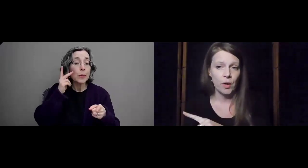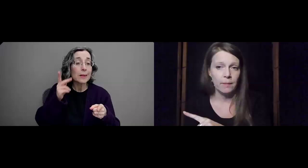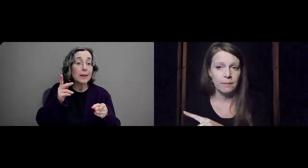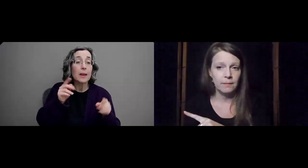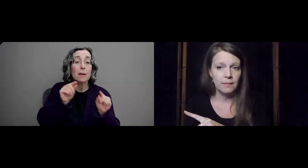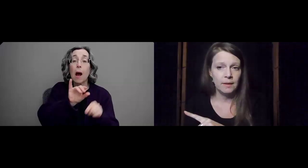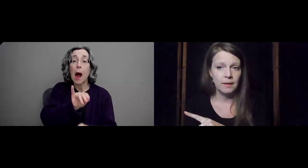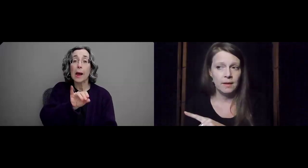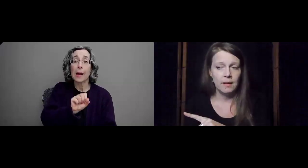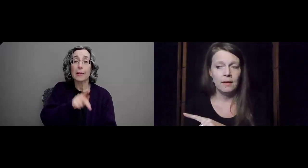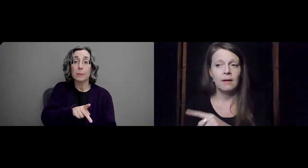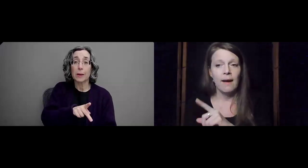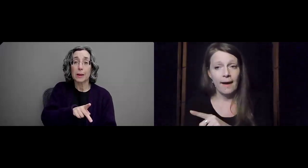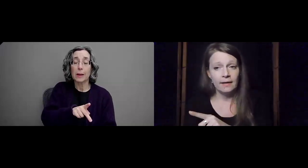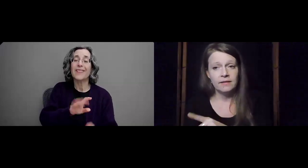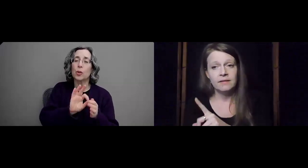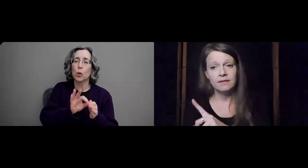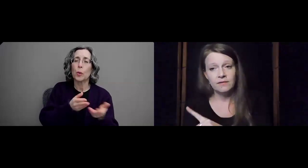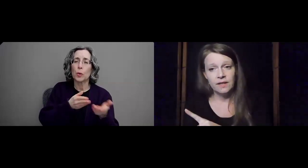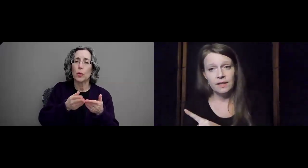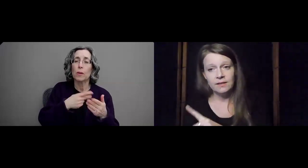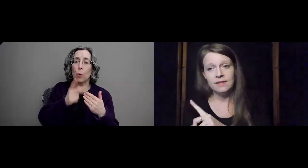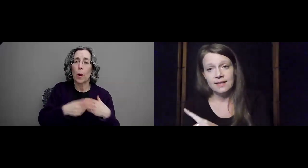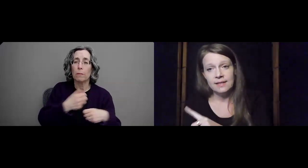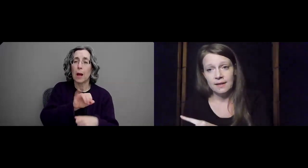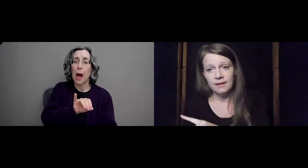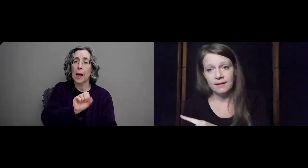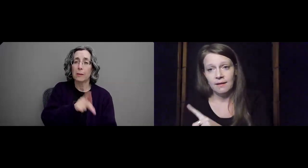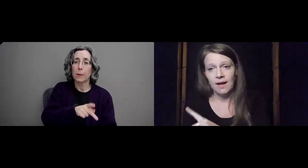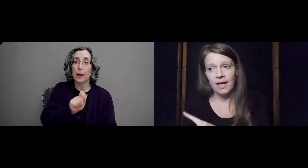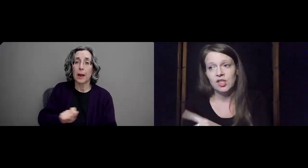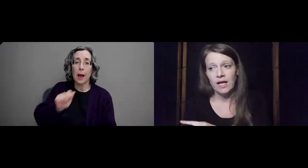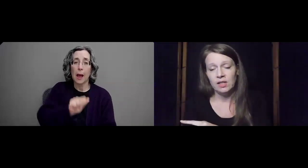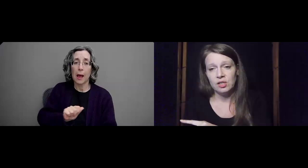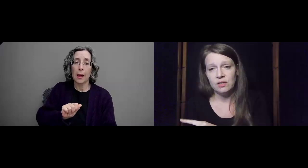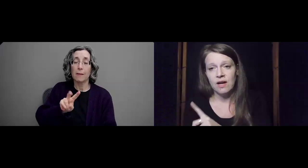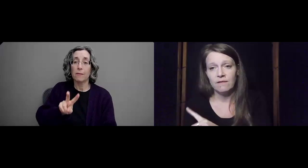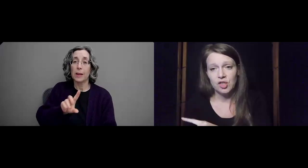address which is listed on this slide. Which is isp -- that